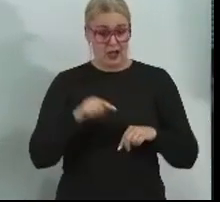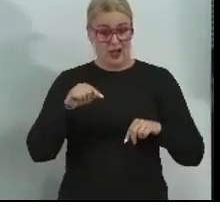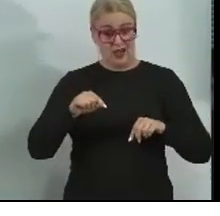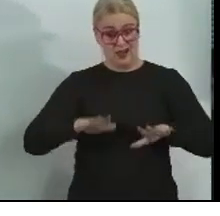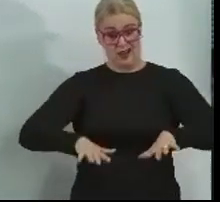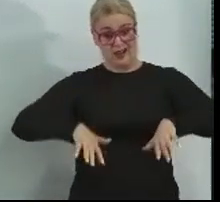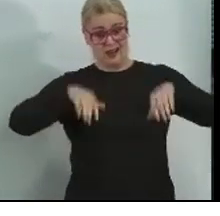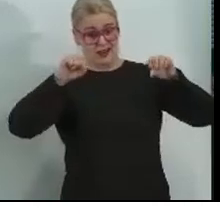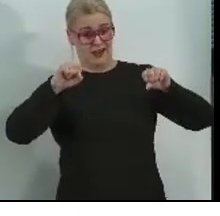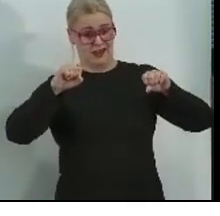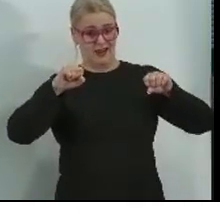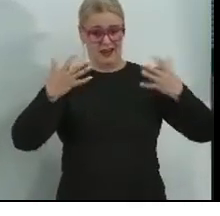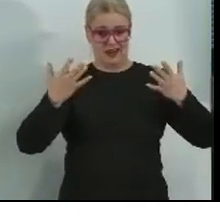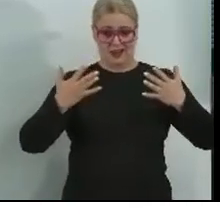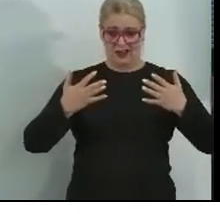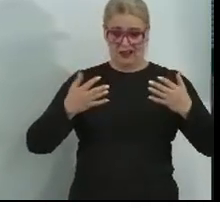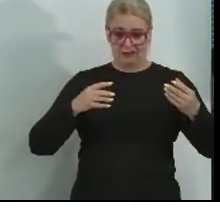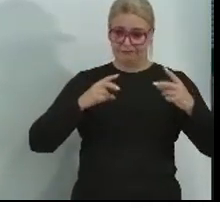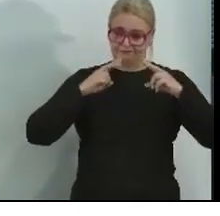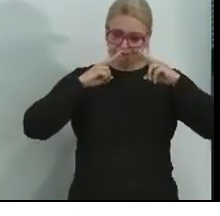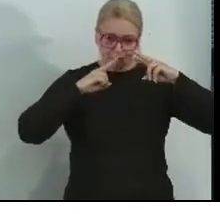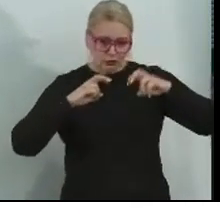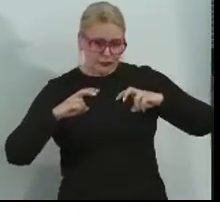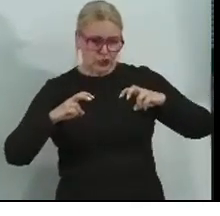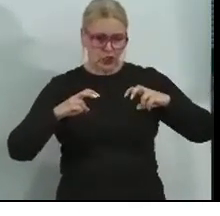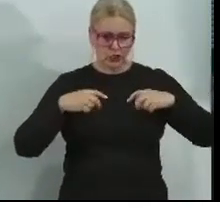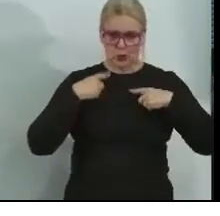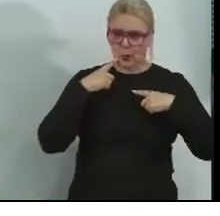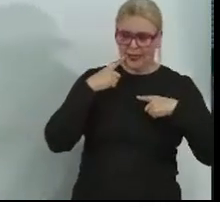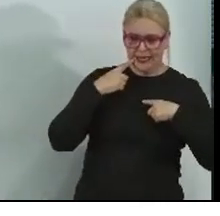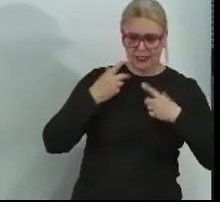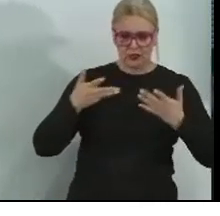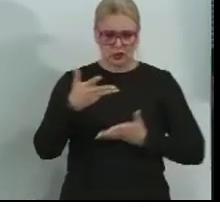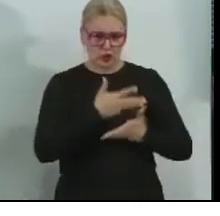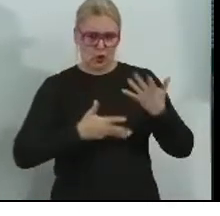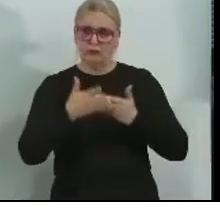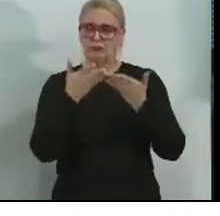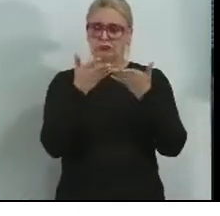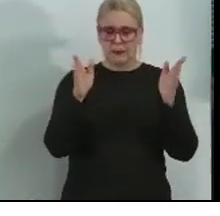what motivated them to watch the Paralympics. And the single biggest motivating factor,